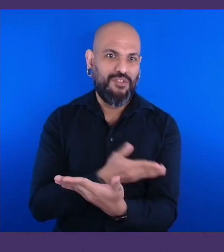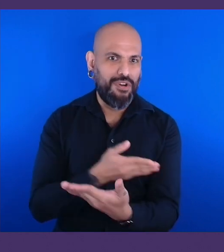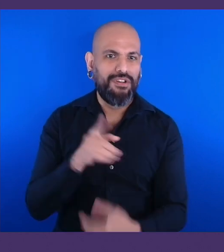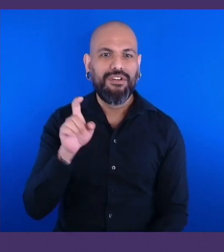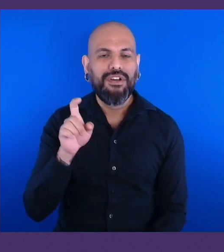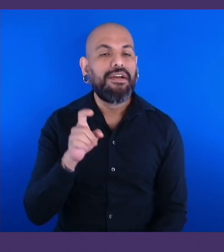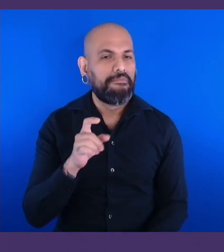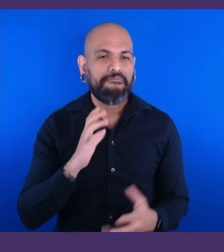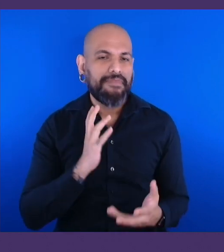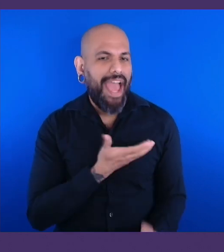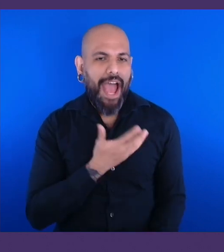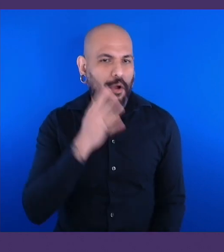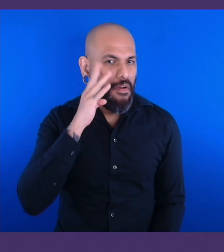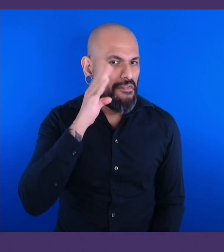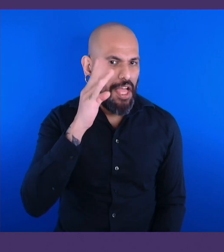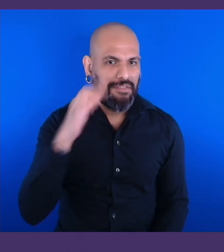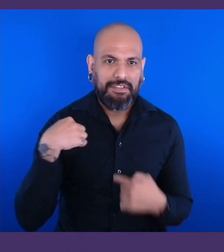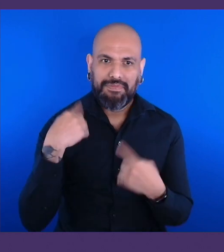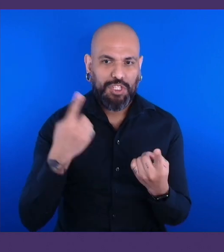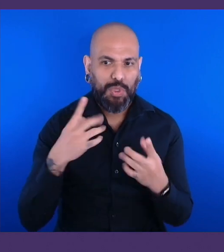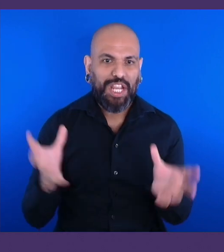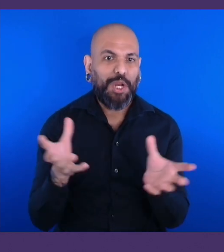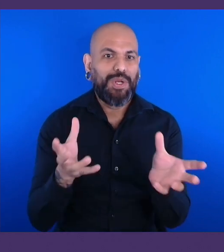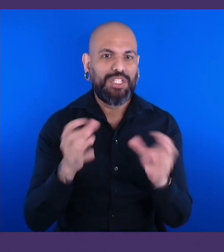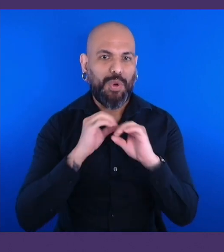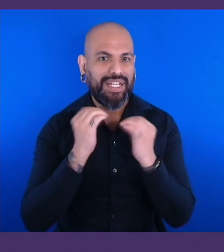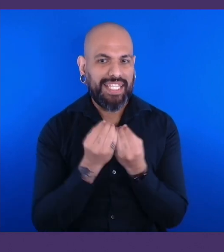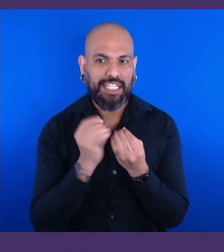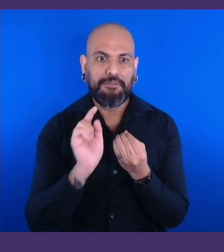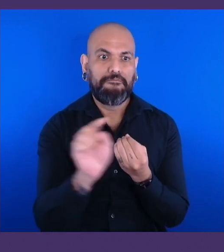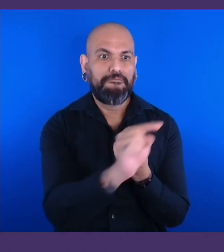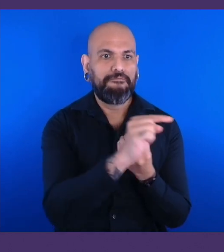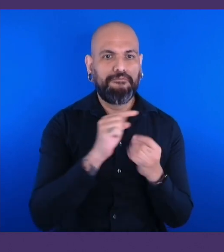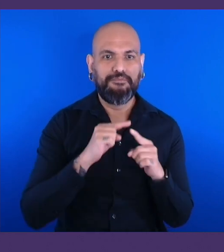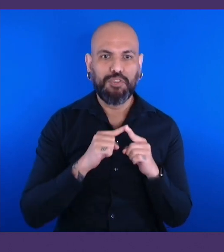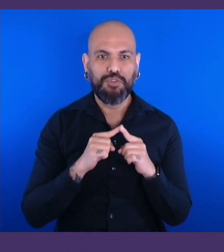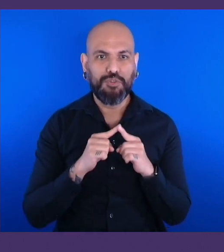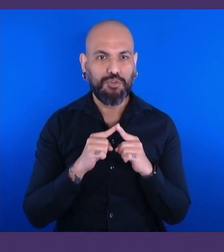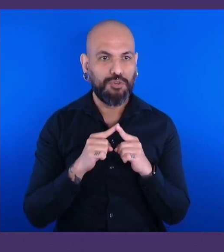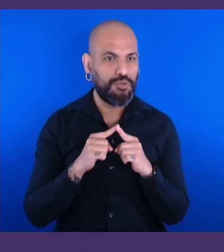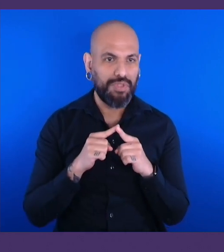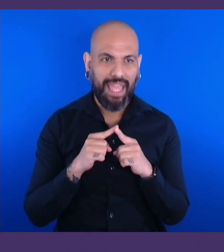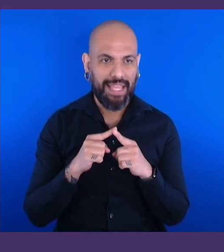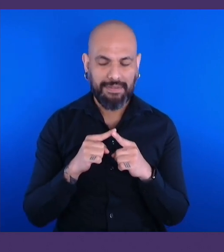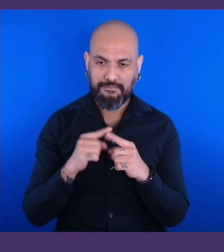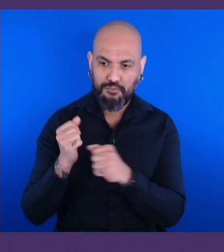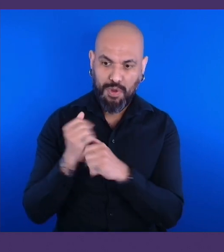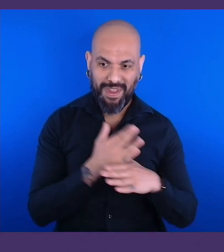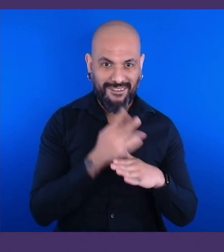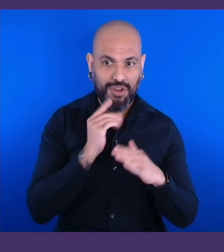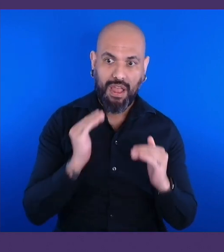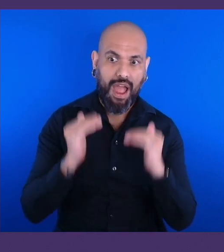to encourage organizations to go for the highest most recent standard that they possibly can.